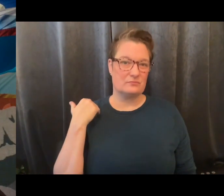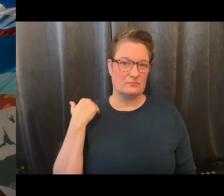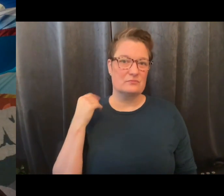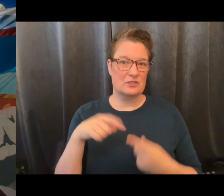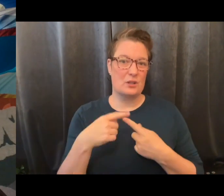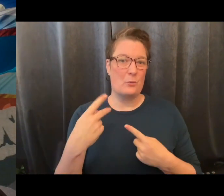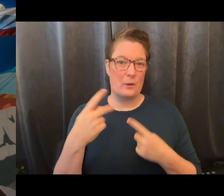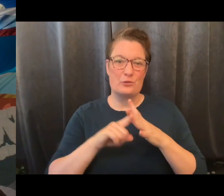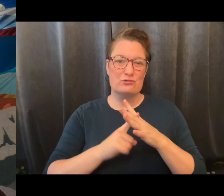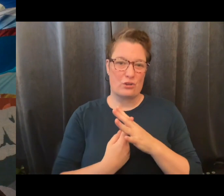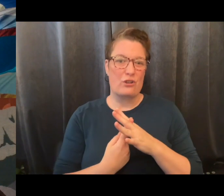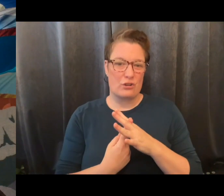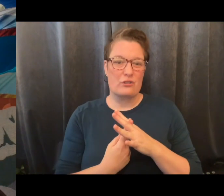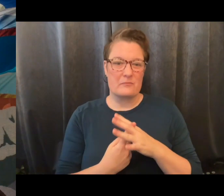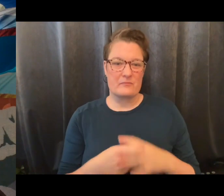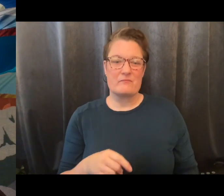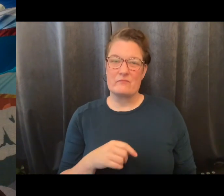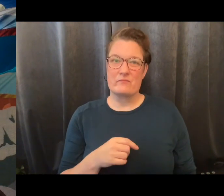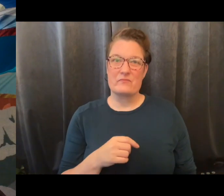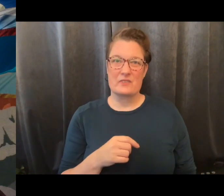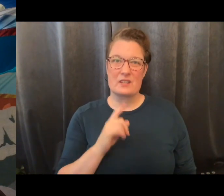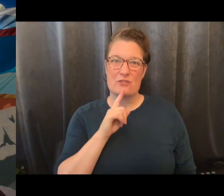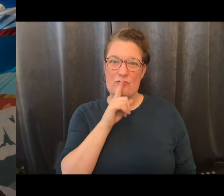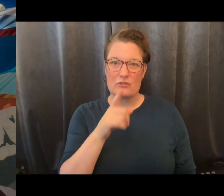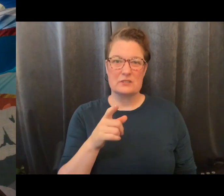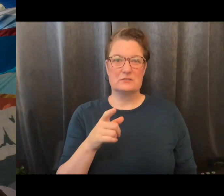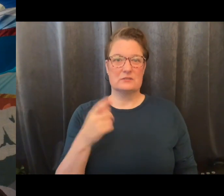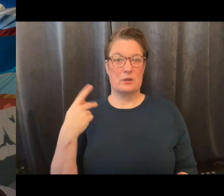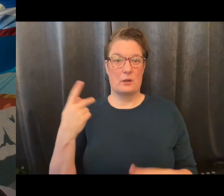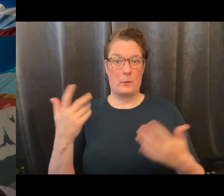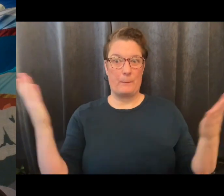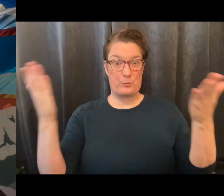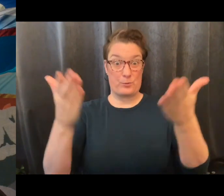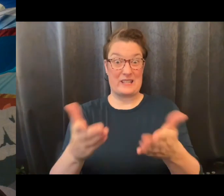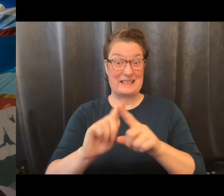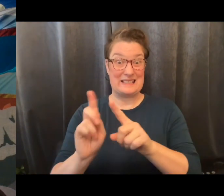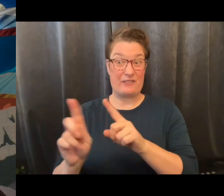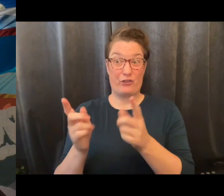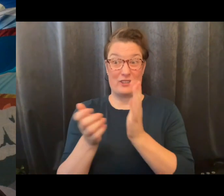bring really different things, but we have a really similar set of values. Nomy: Yeah.